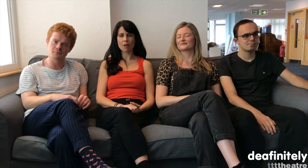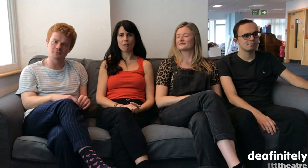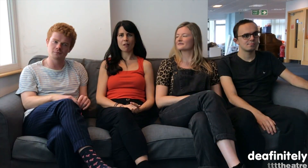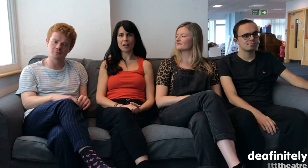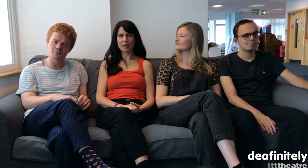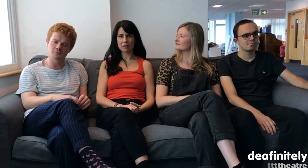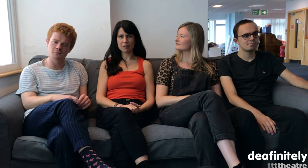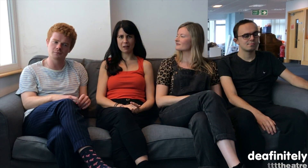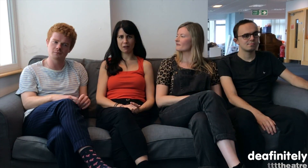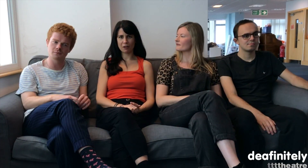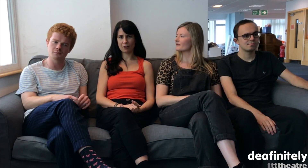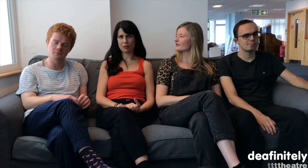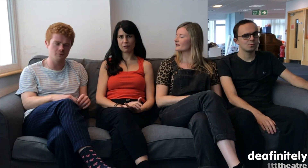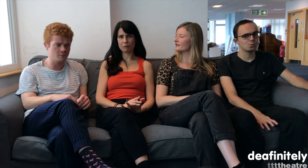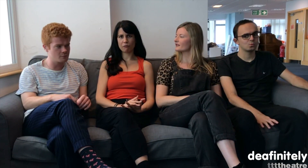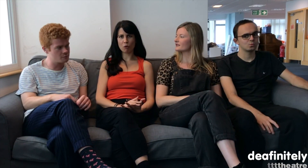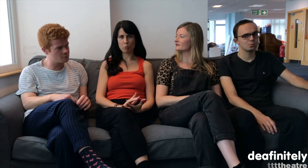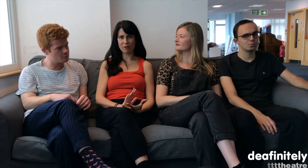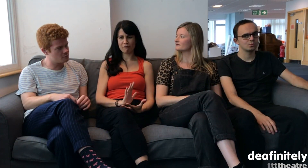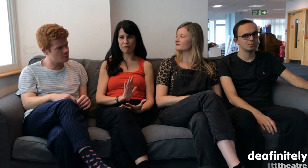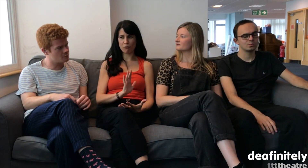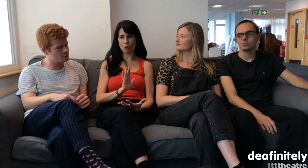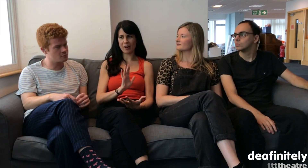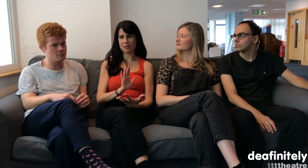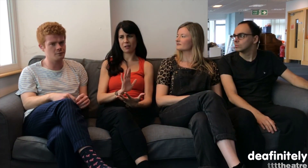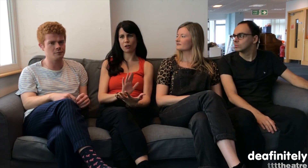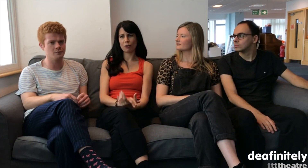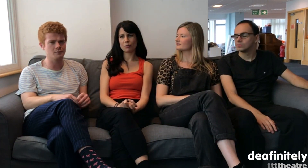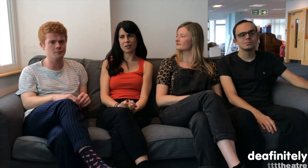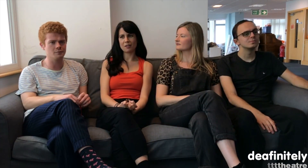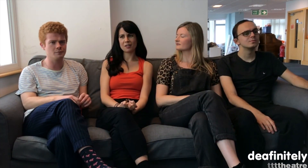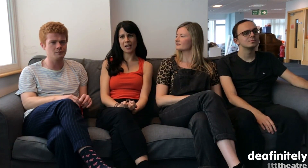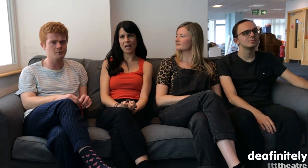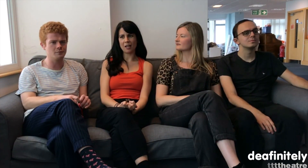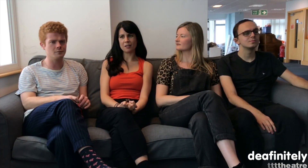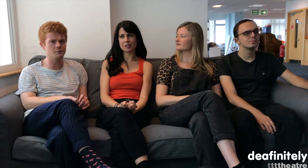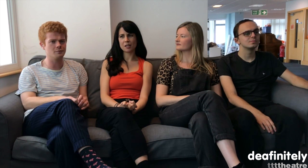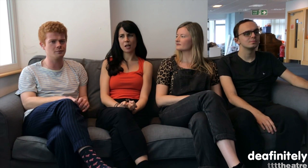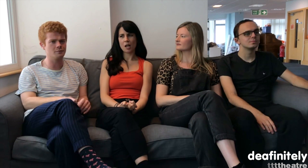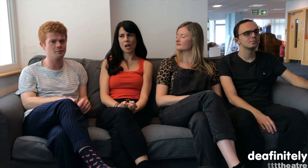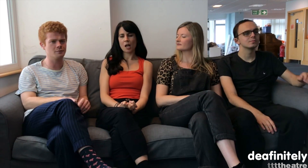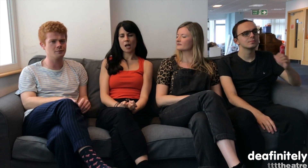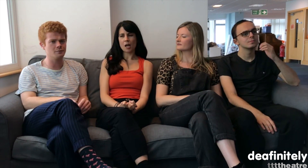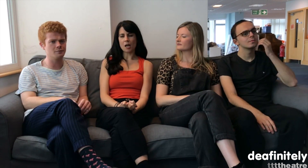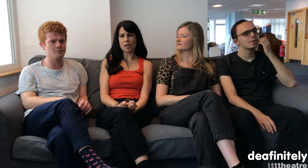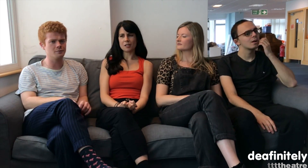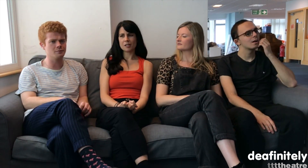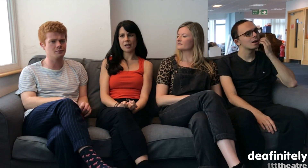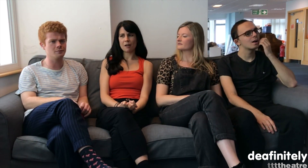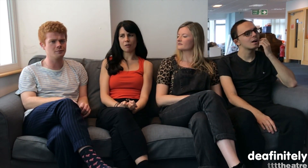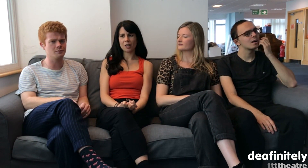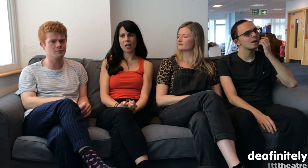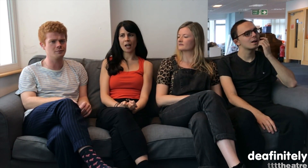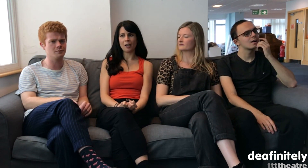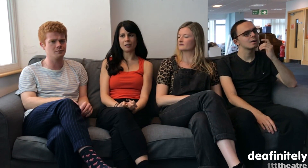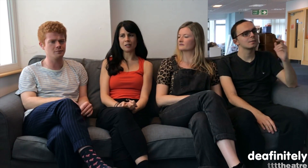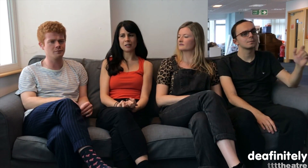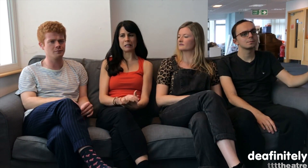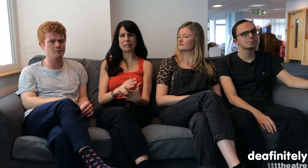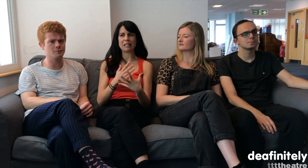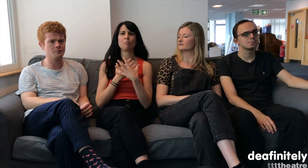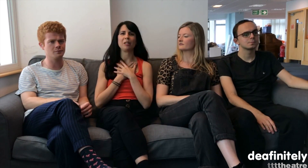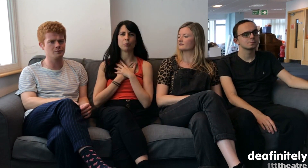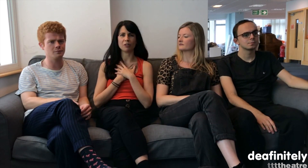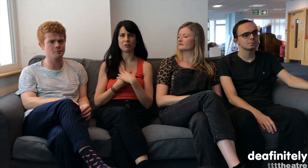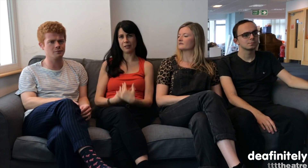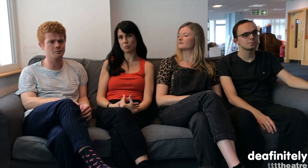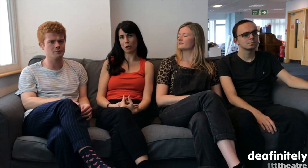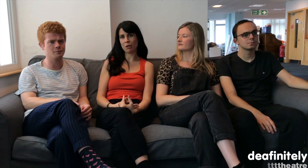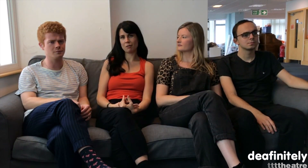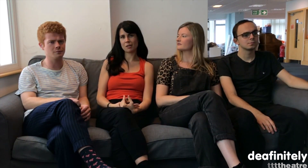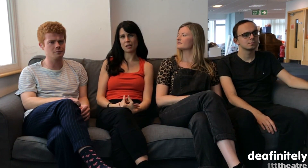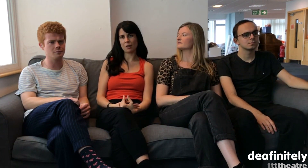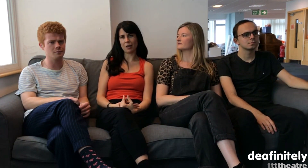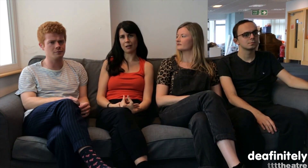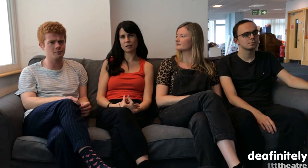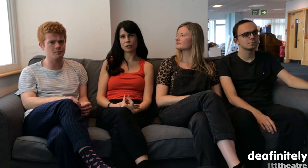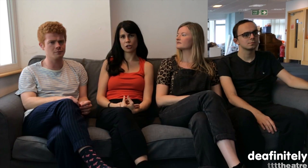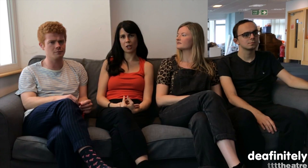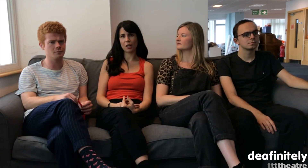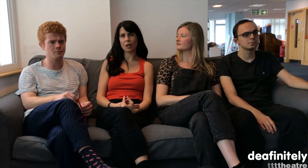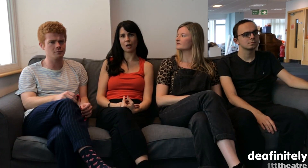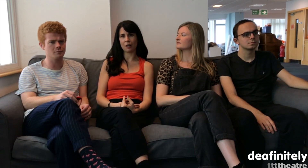I think 0.48 psychosis is Sarah Cain's deeply personal experience that she has